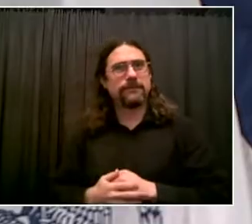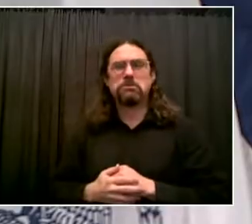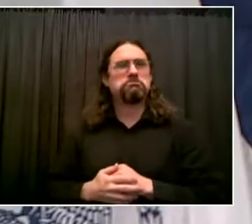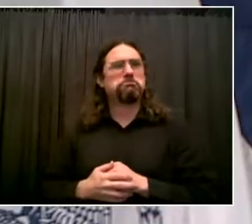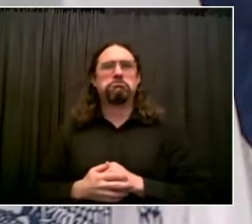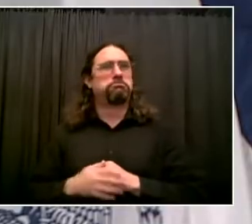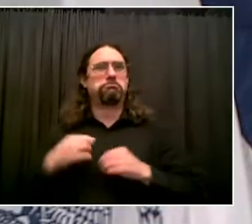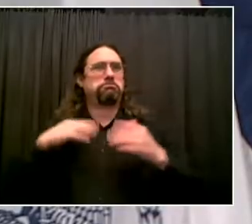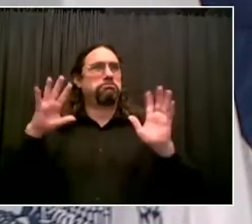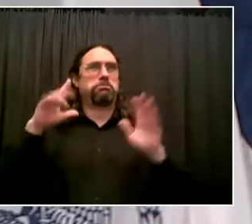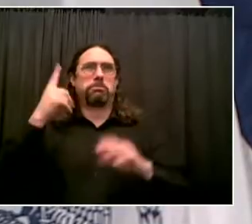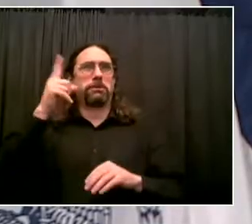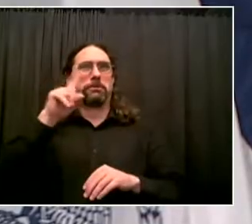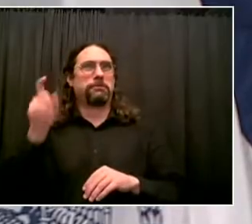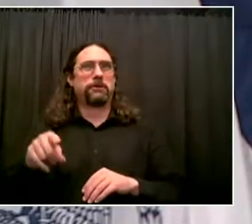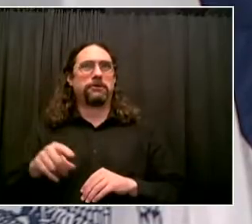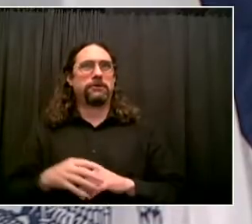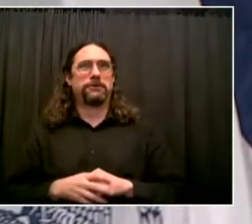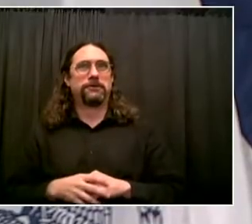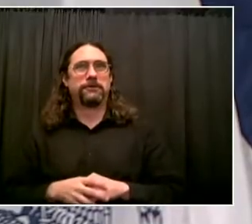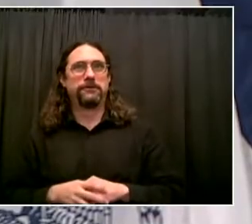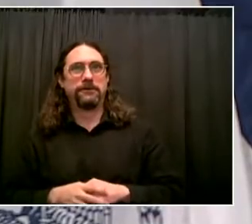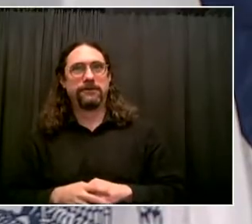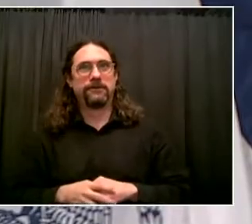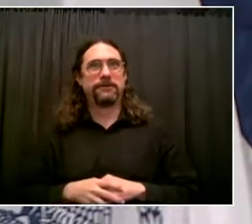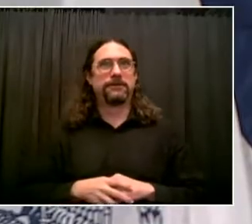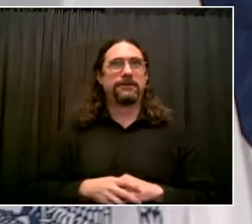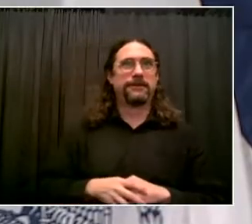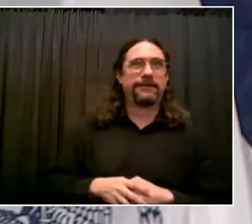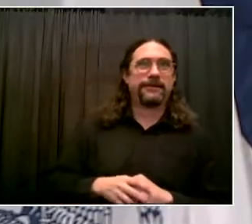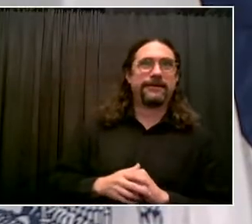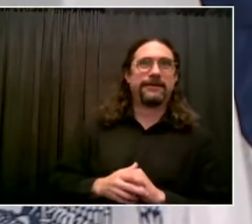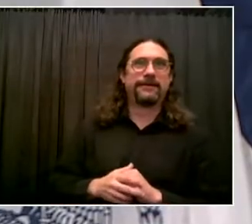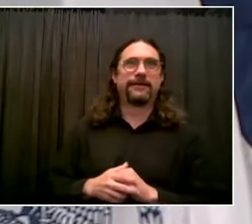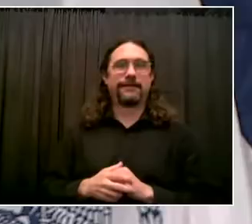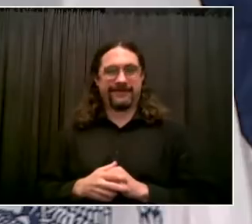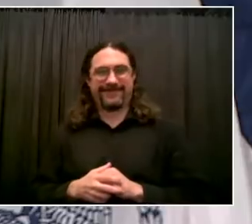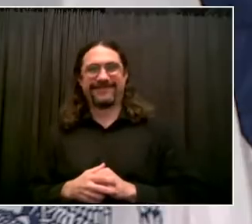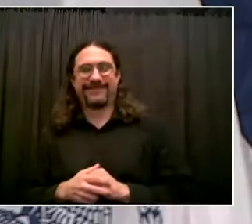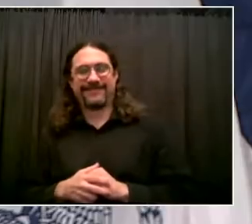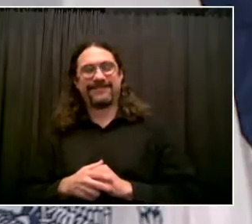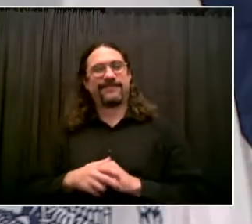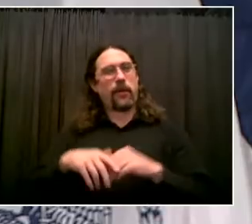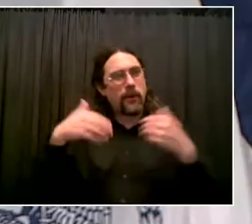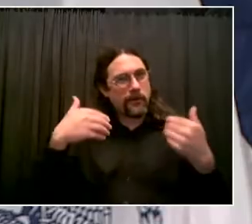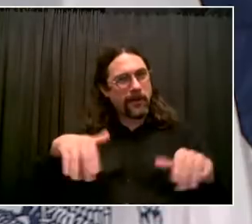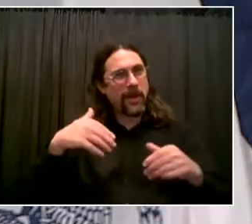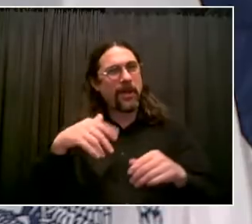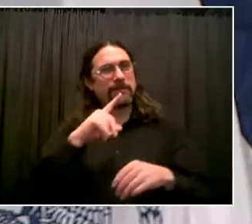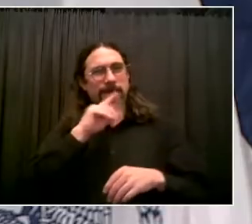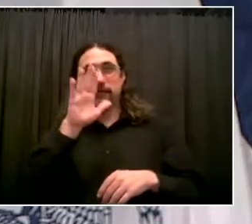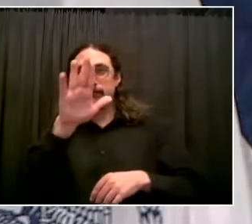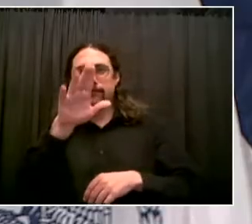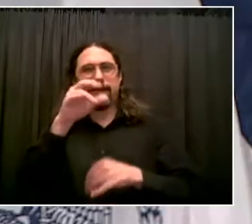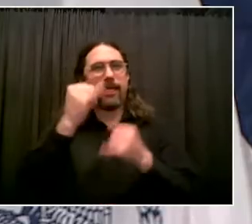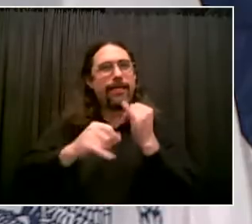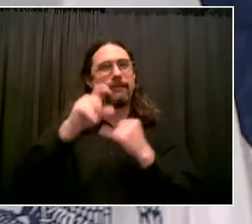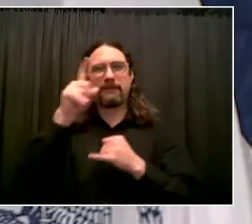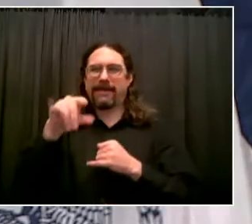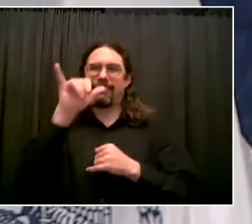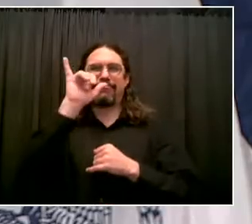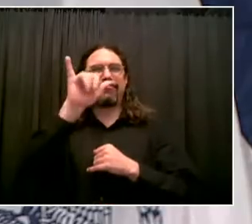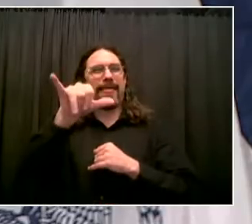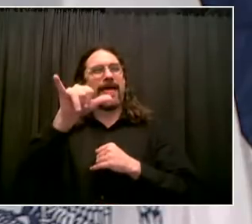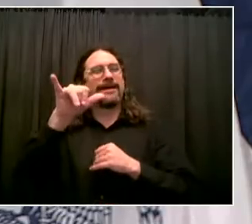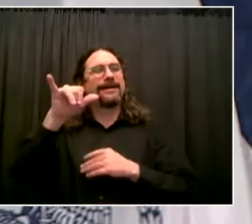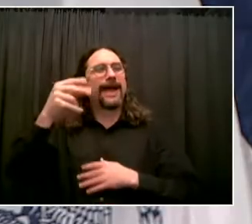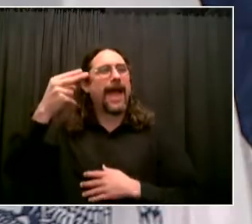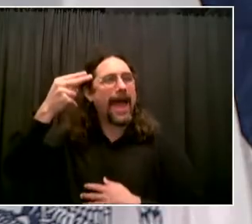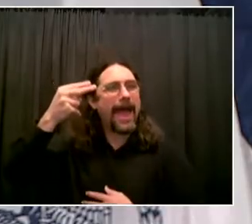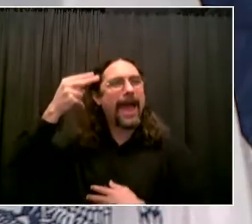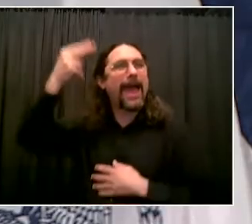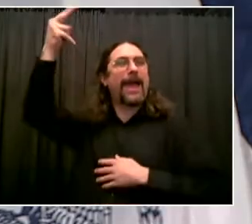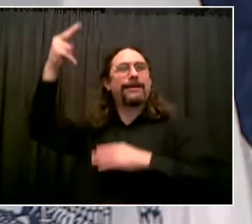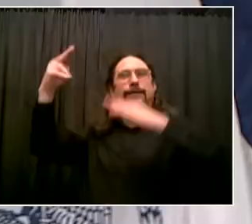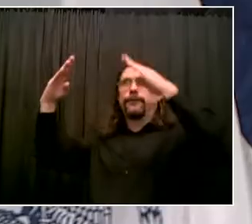HIGH POINT